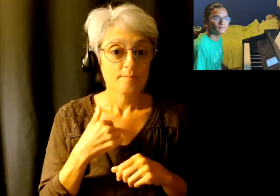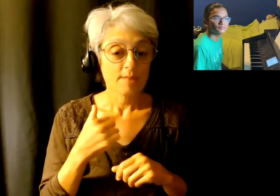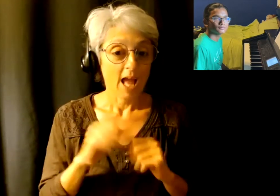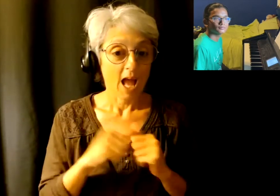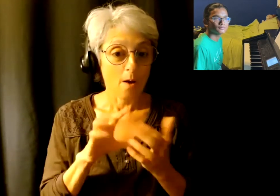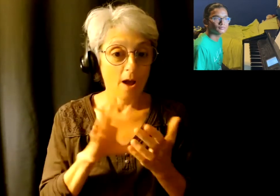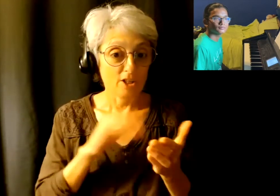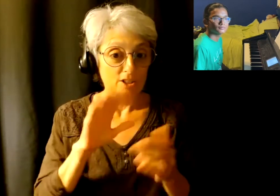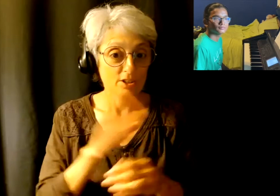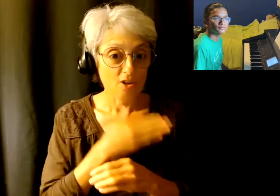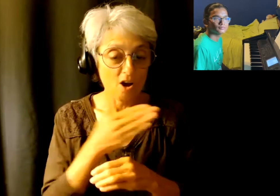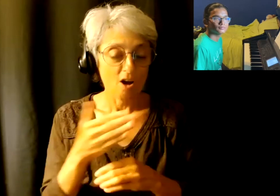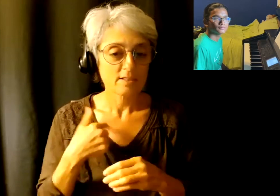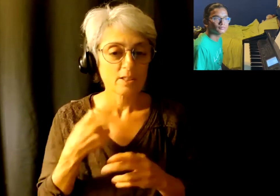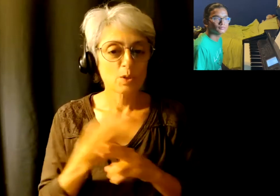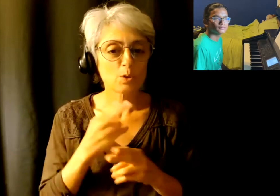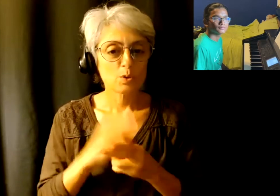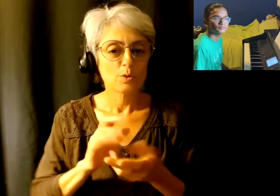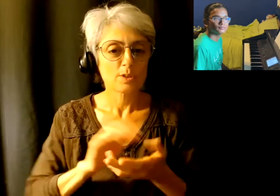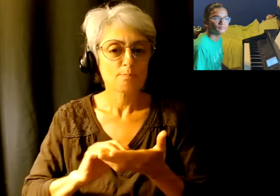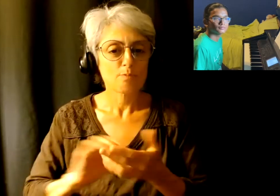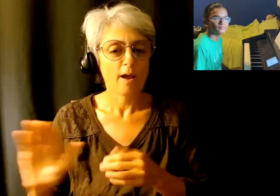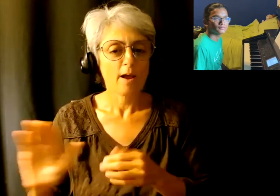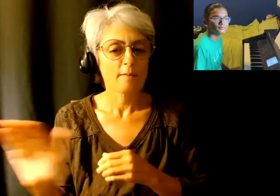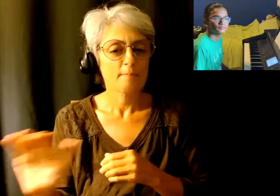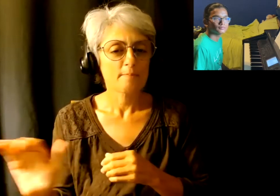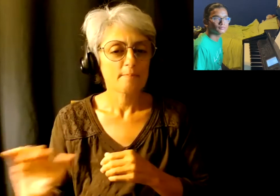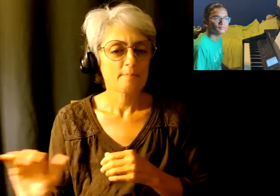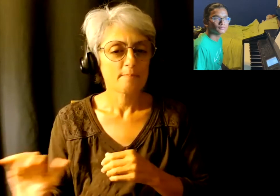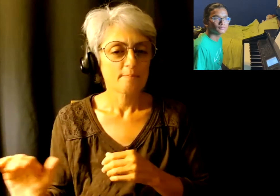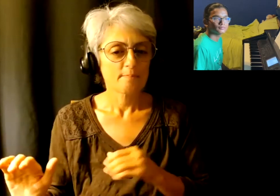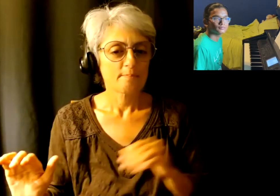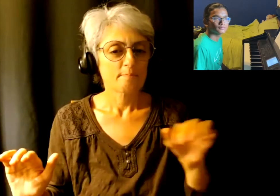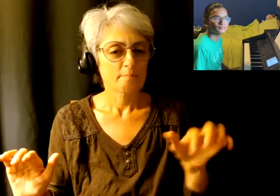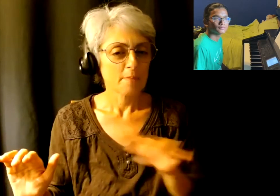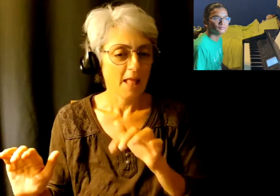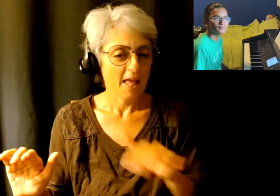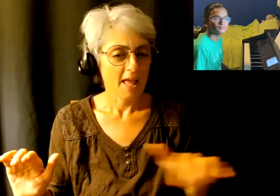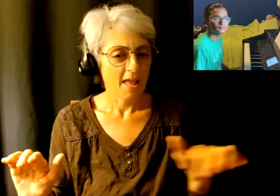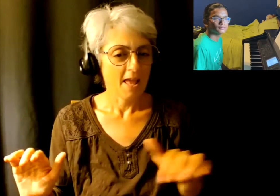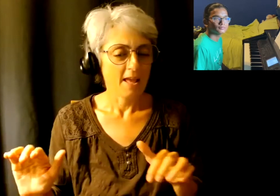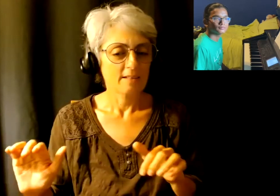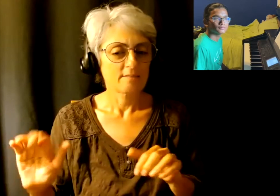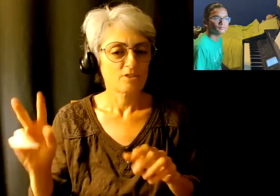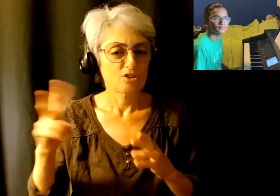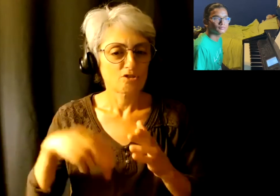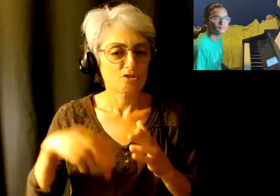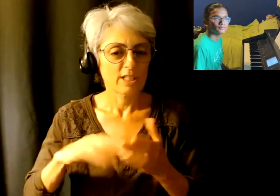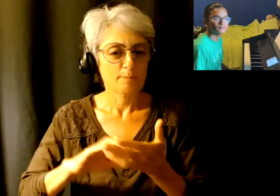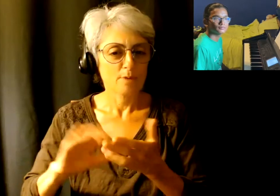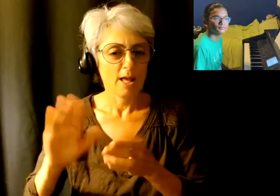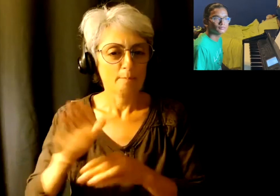braille music whereas a lot of my classmates would listen to the songs and learn that way